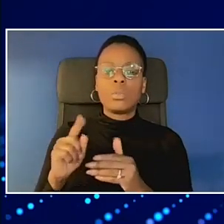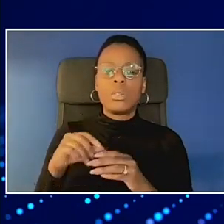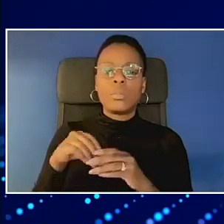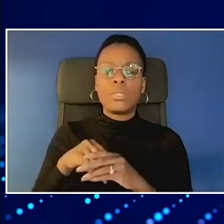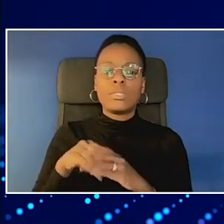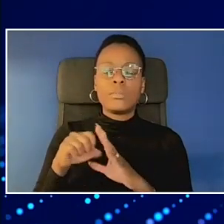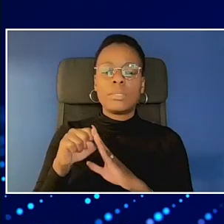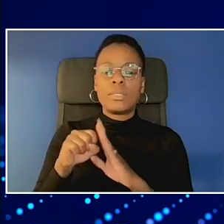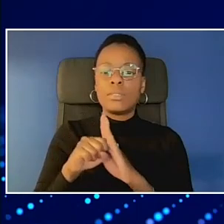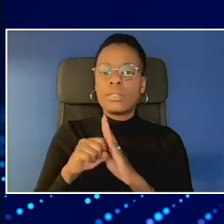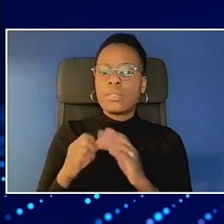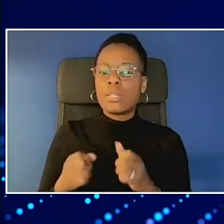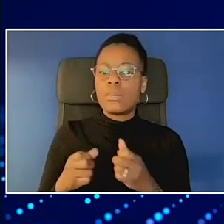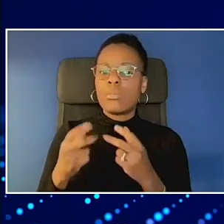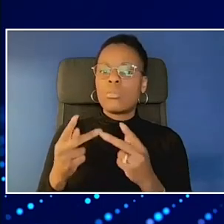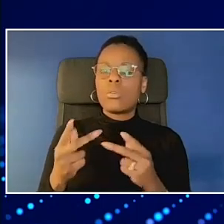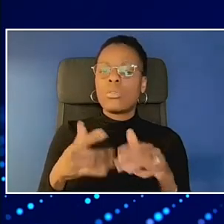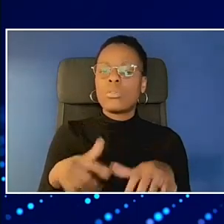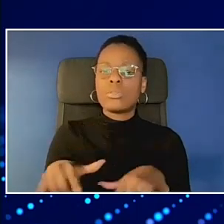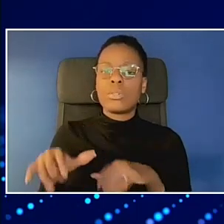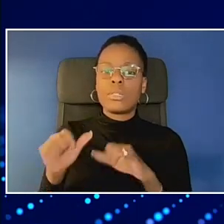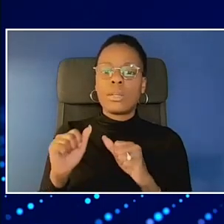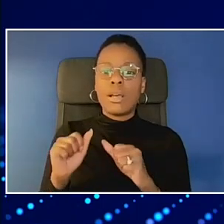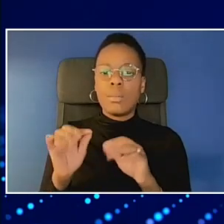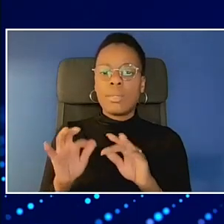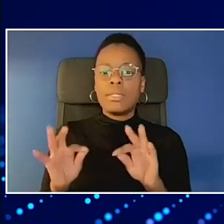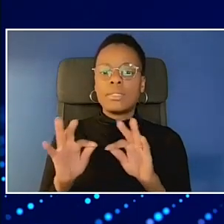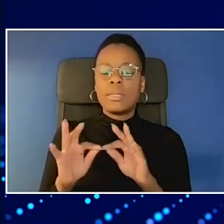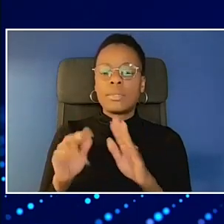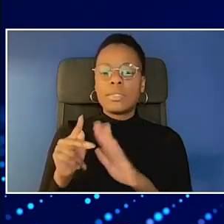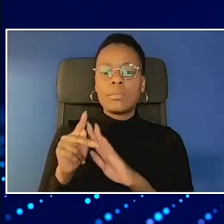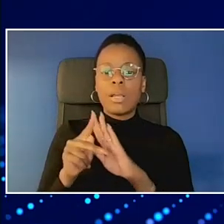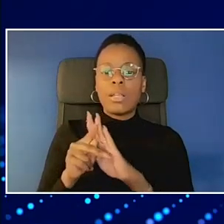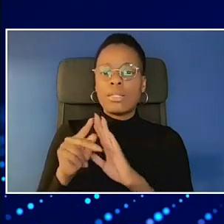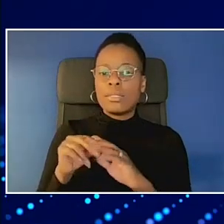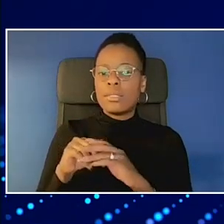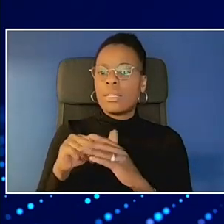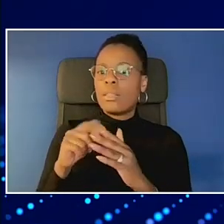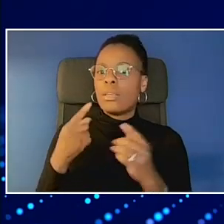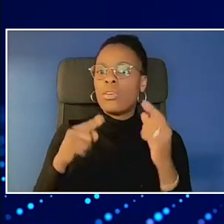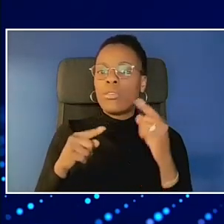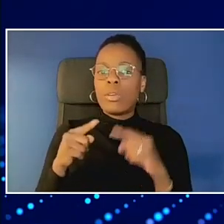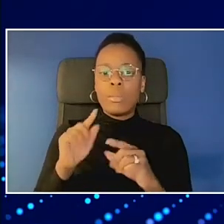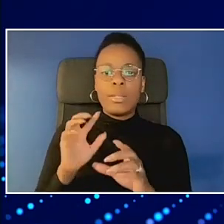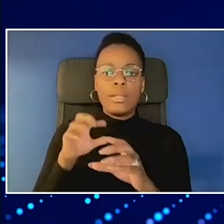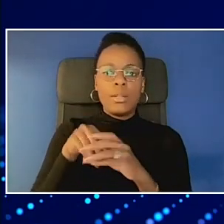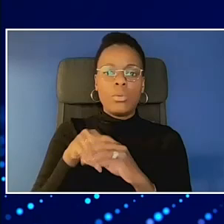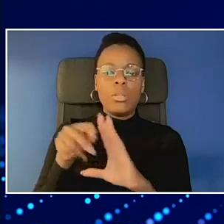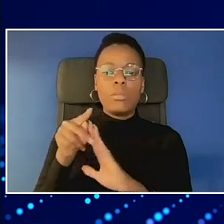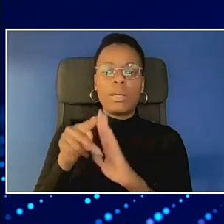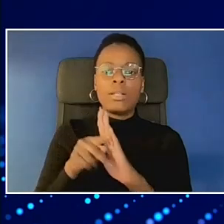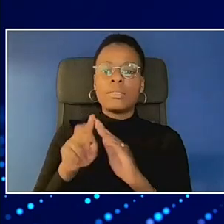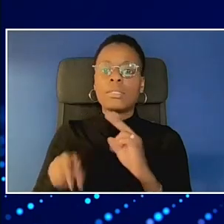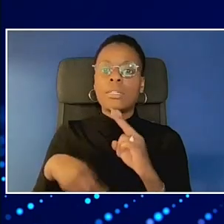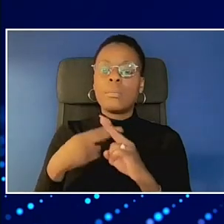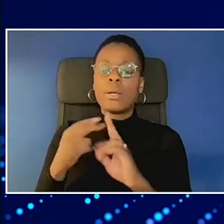modify, or eliminate substantive policies of the agreement, including policies on state and institutional participation and